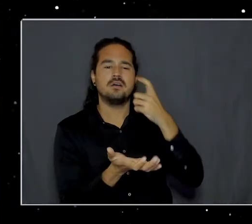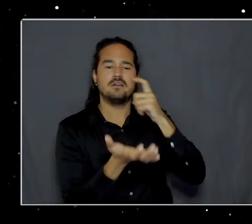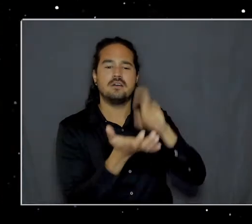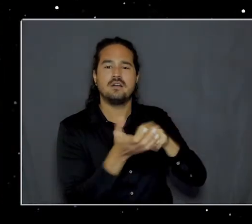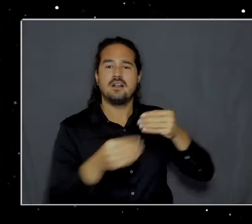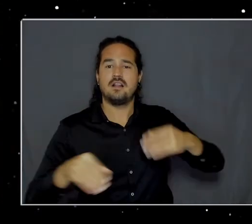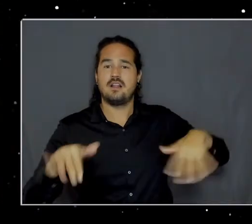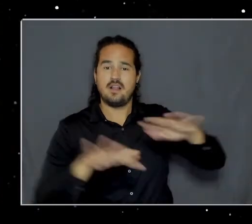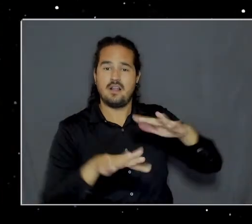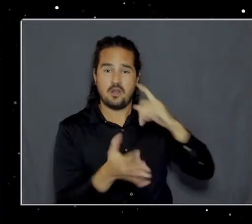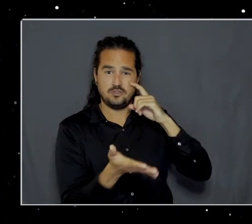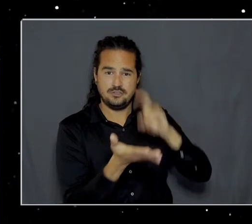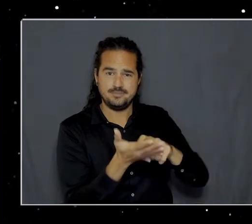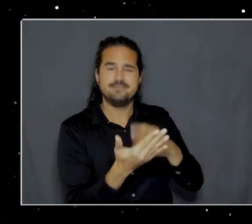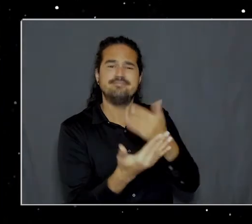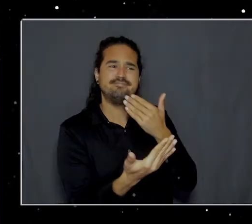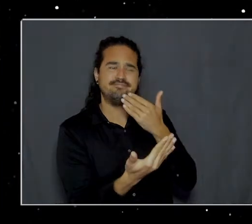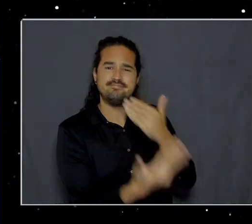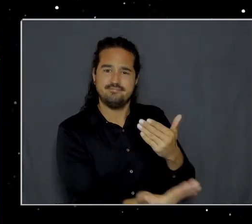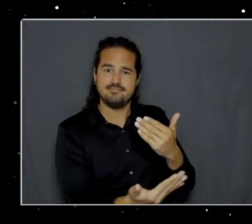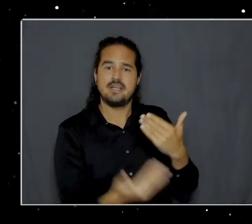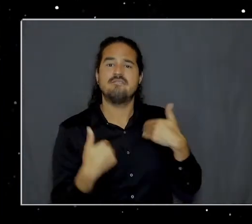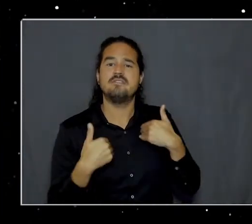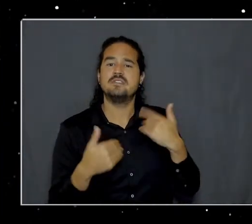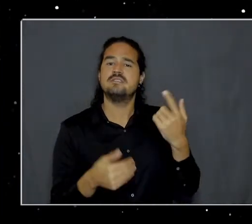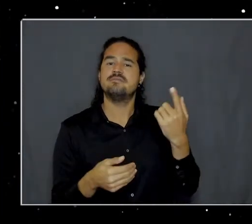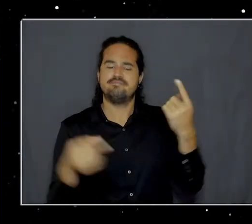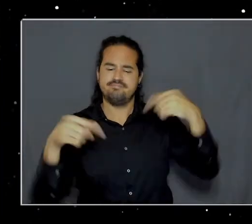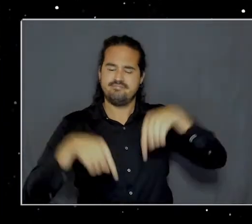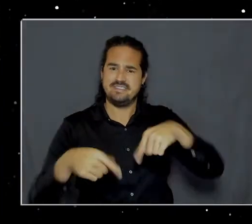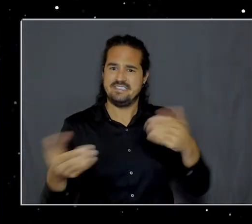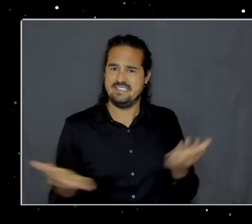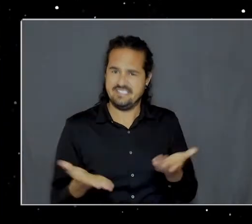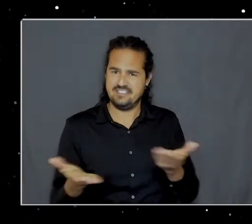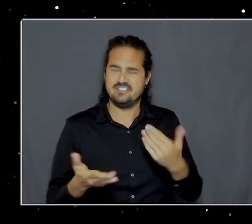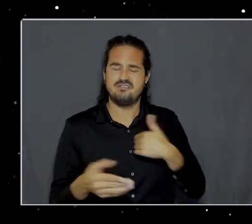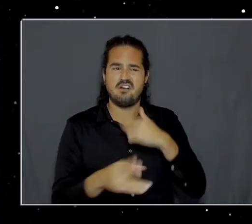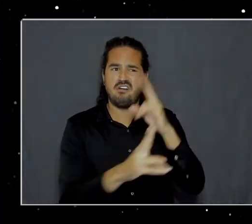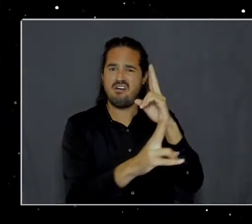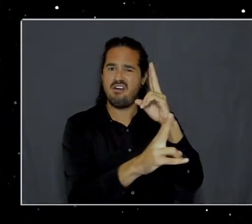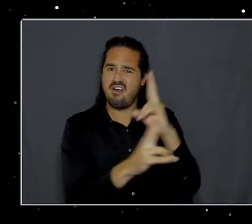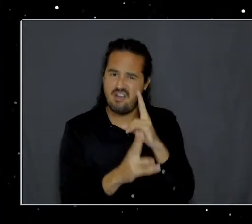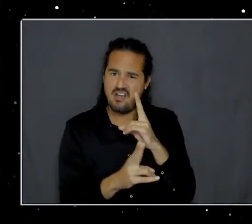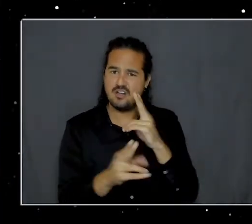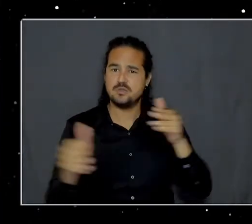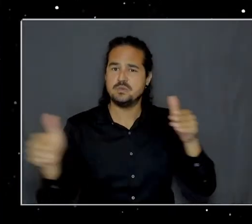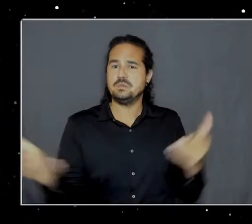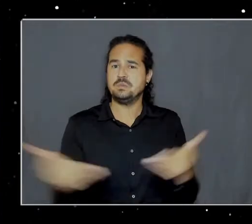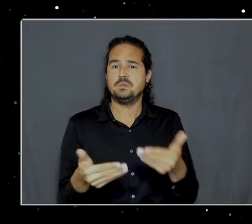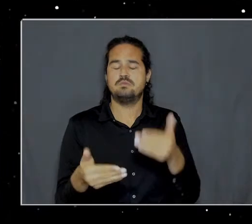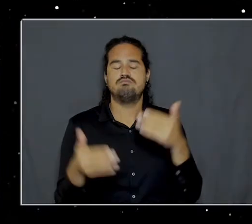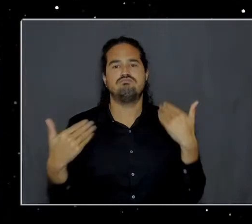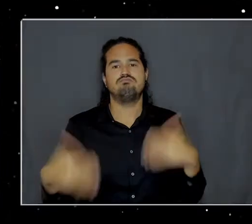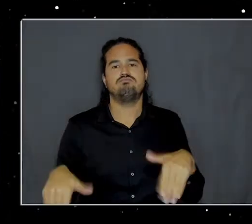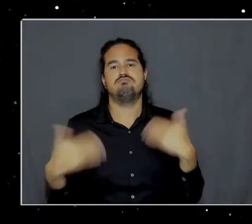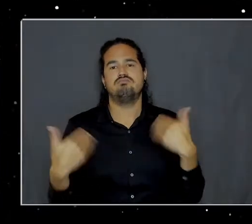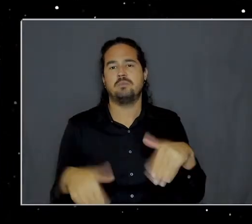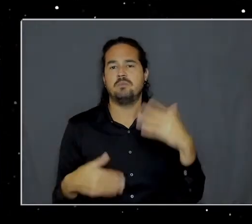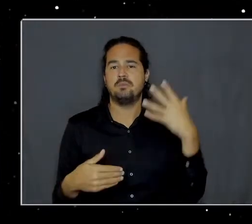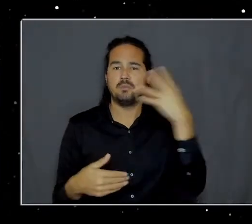TONIGHT. JEANNIE YANDEL: THAT'S IT. EULA SCOTT BYNOE: BECAUSE LIKE, LOW STAKES WINS ARE GOOD.